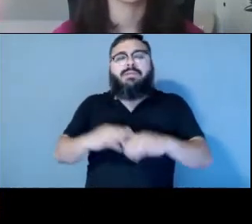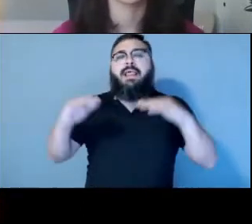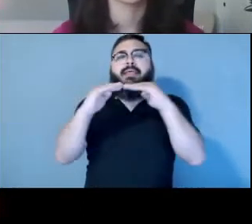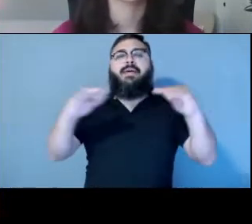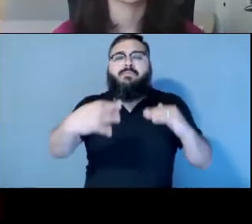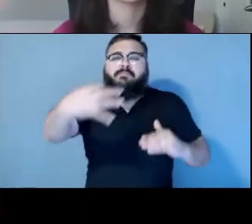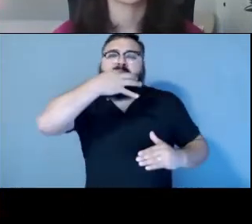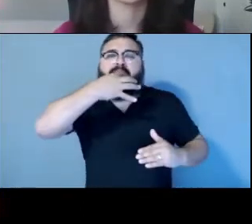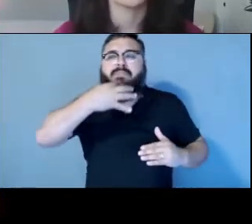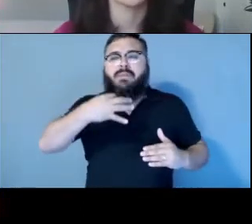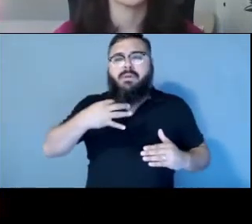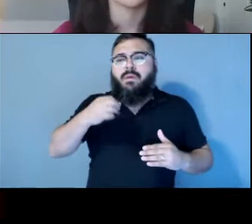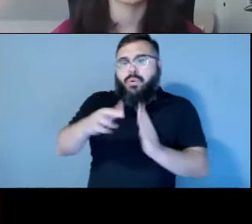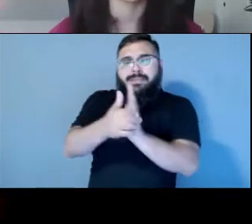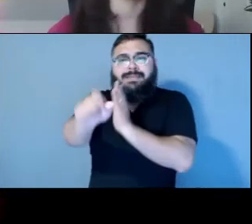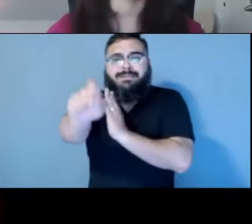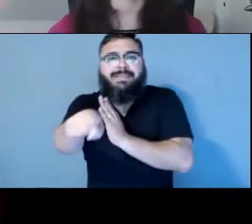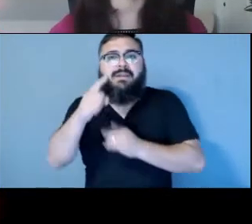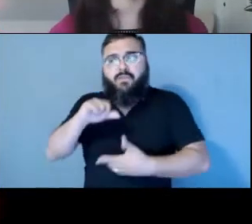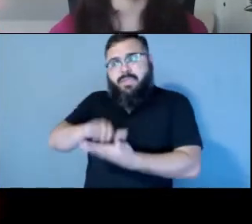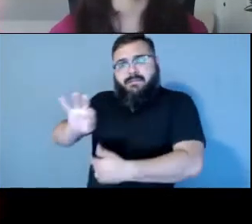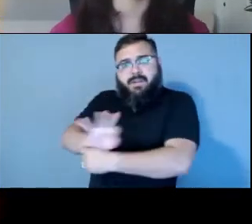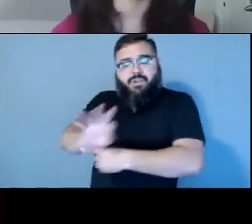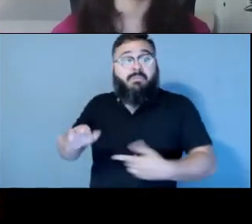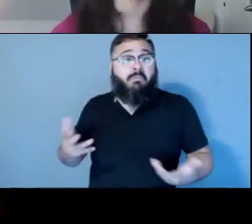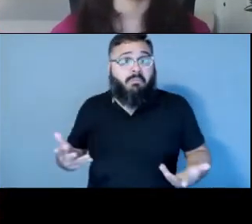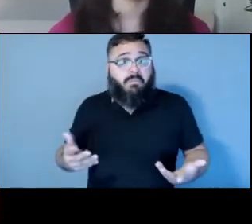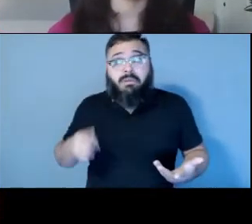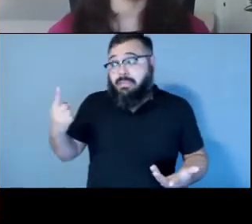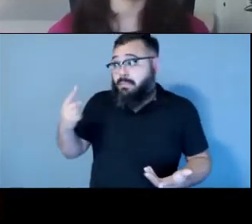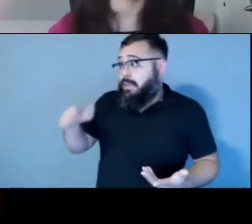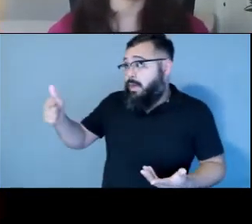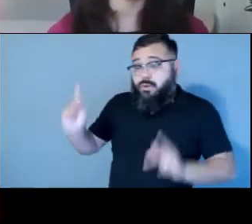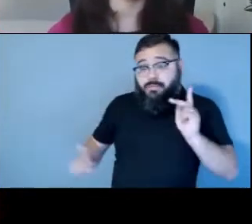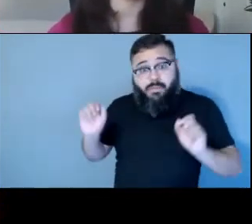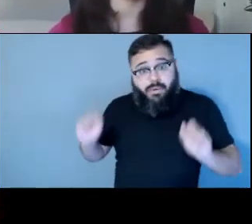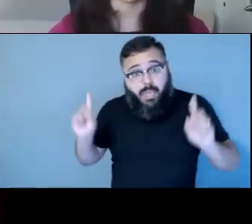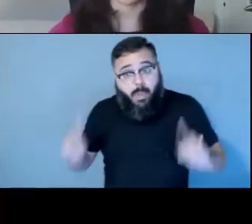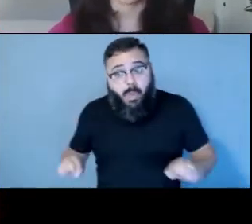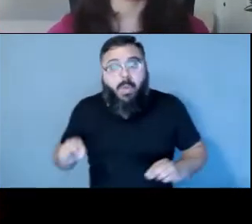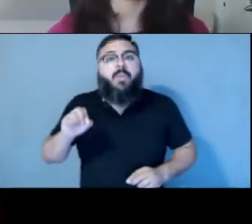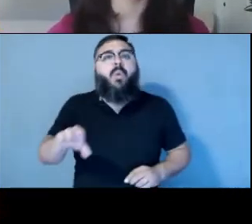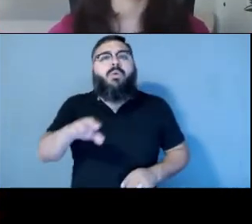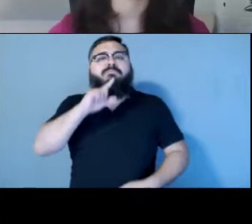the degree of expertise are still needed to do that function, is it something that others could do or is it really specific to your job?